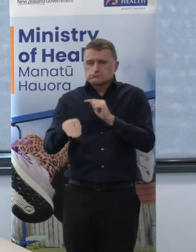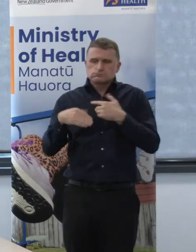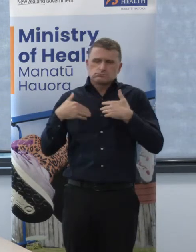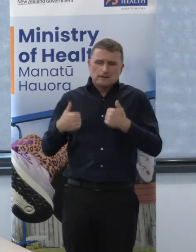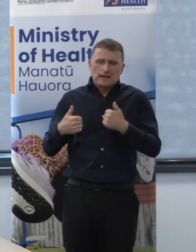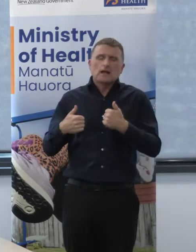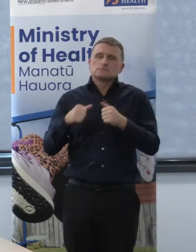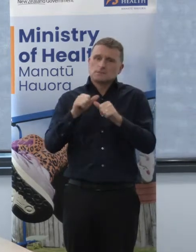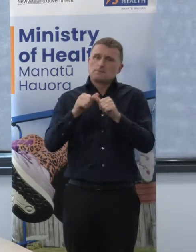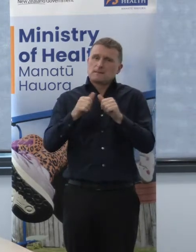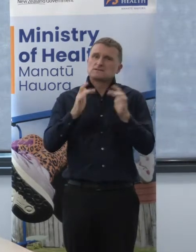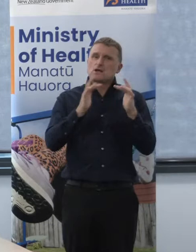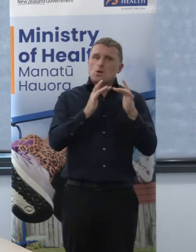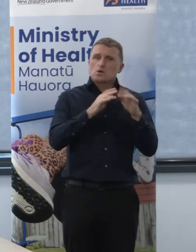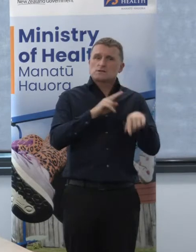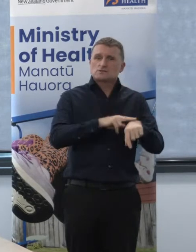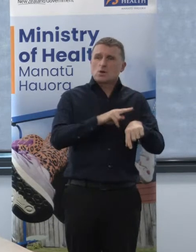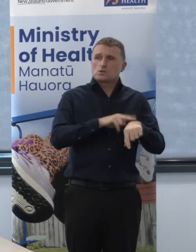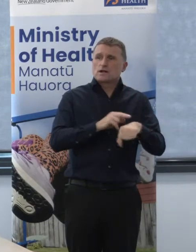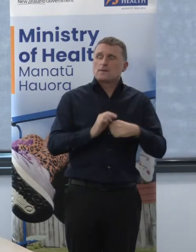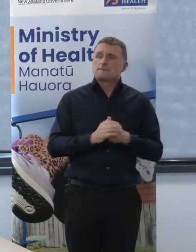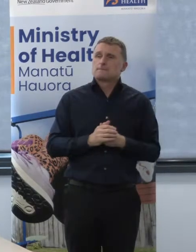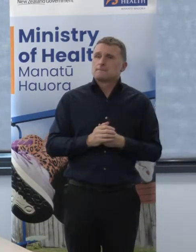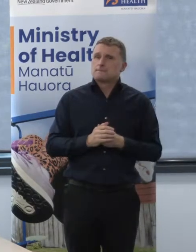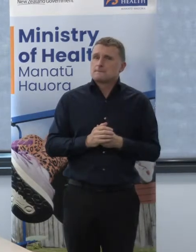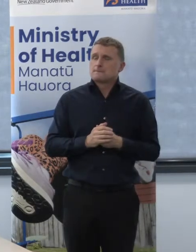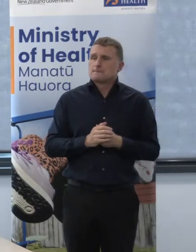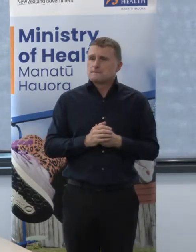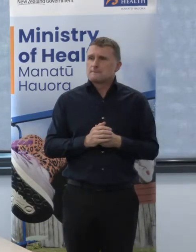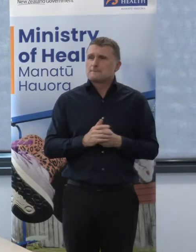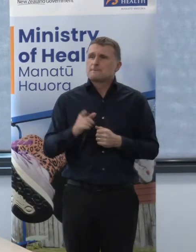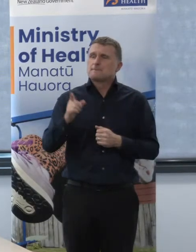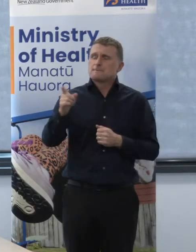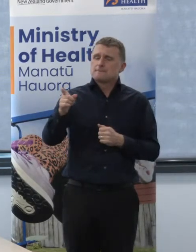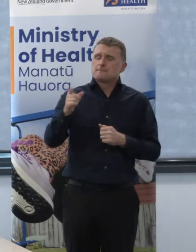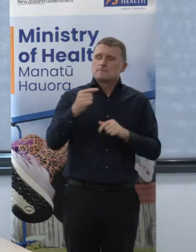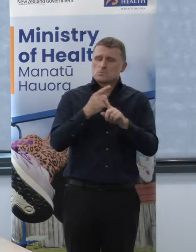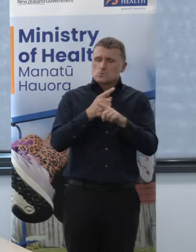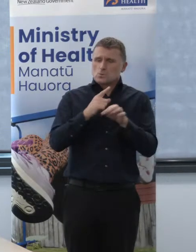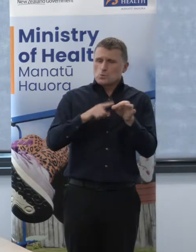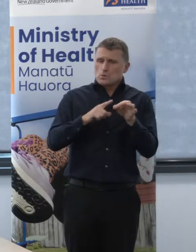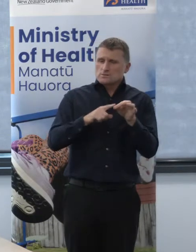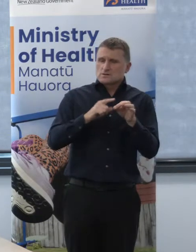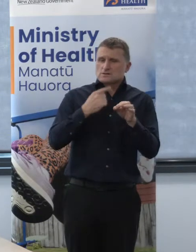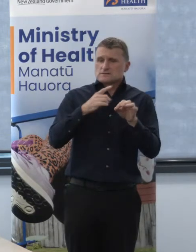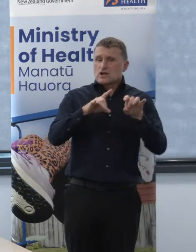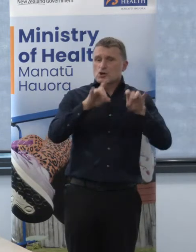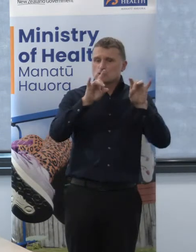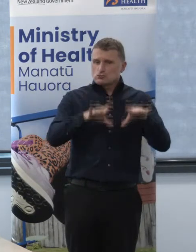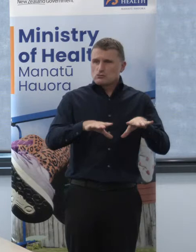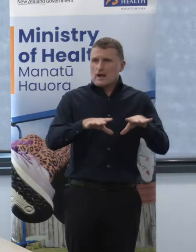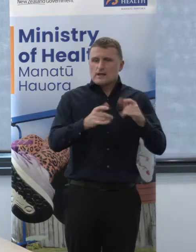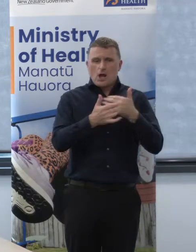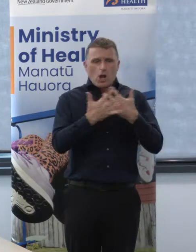talk to your family and talked about it.